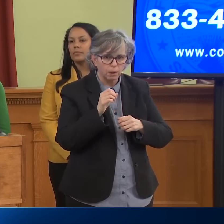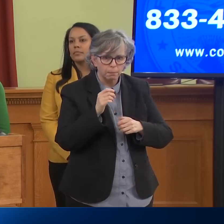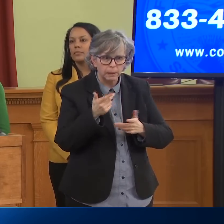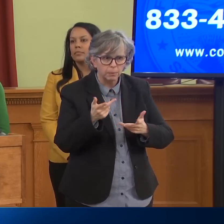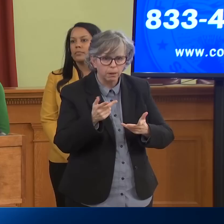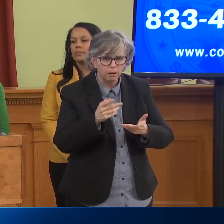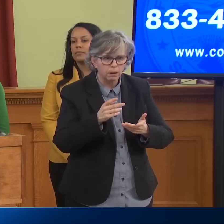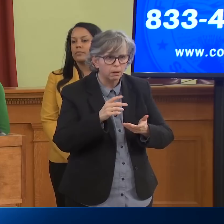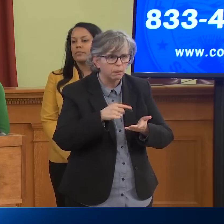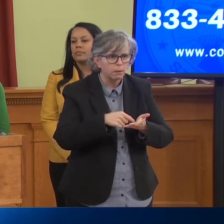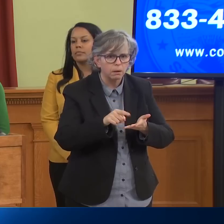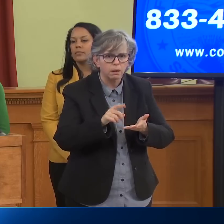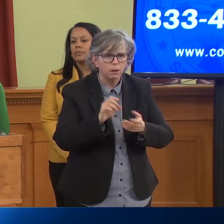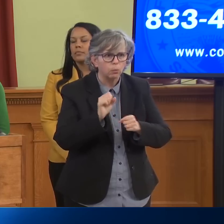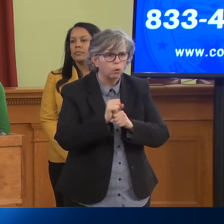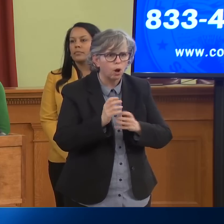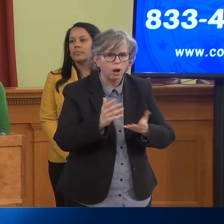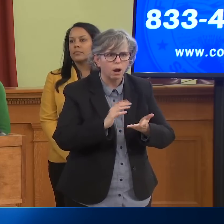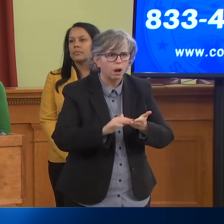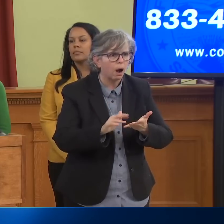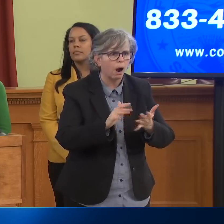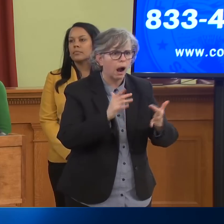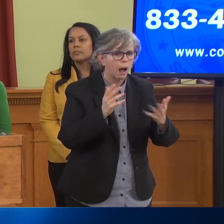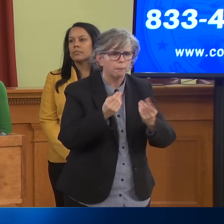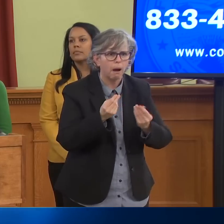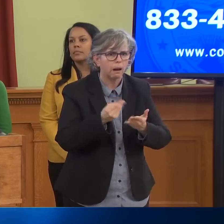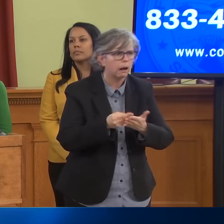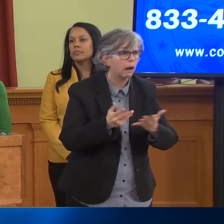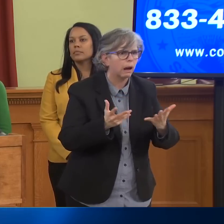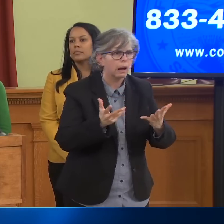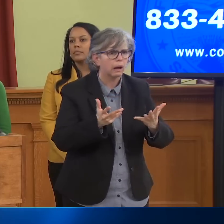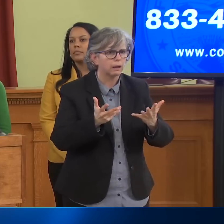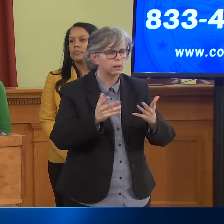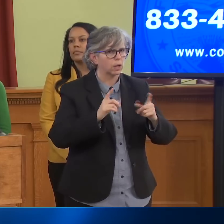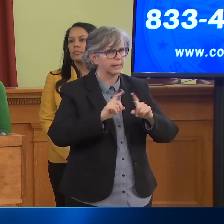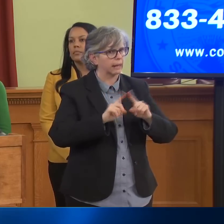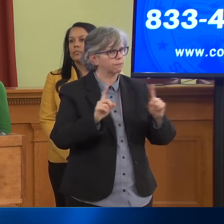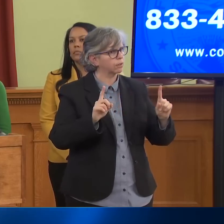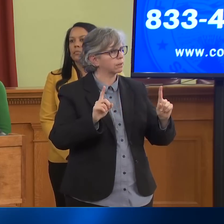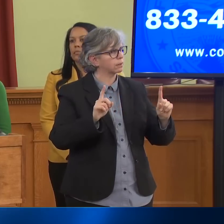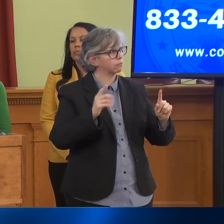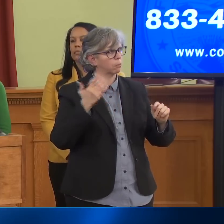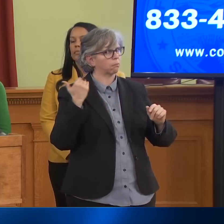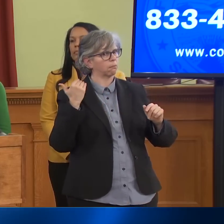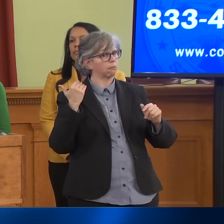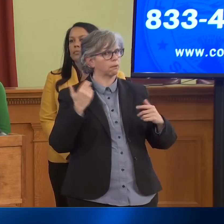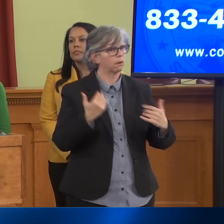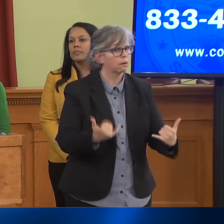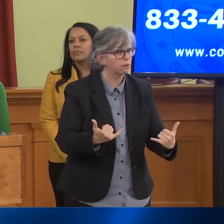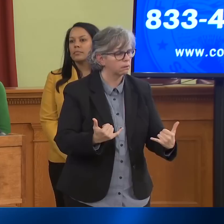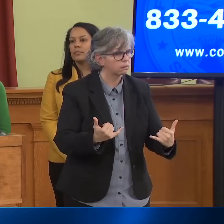TALENTED AND EMPLOYEES FOR THE BUSINESS OF THE STATE, AND 10 DAYS LATER TALKING ABOUT THE UNEMPLOYMENT COMPENSATION